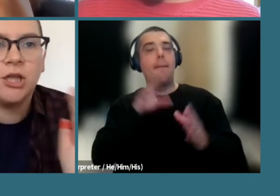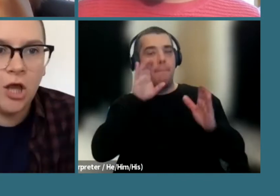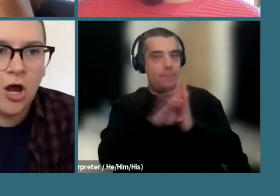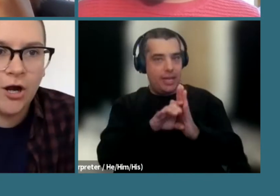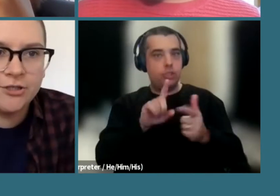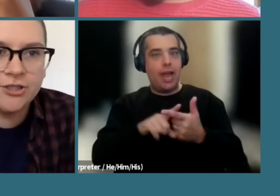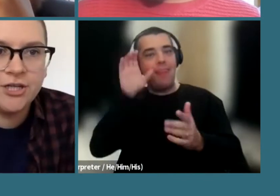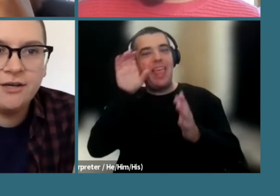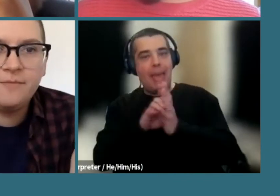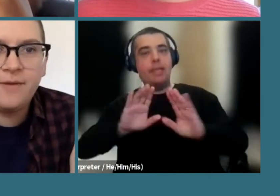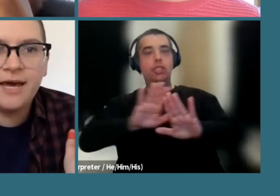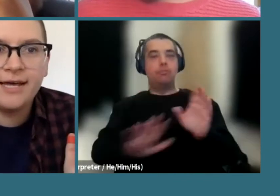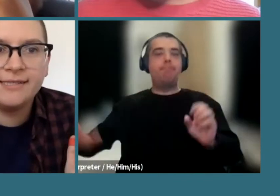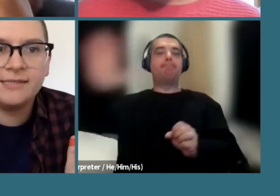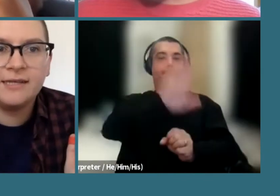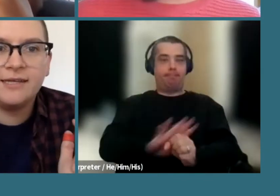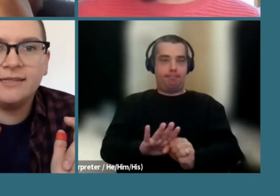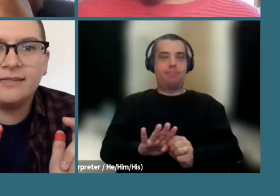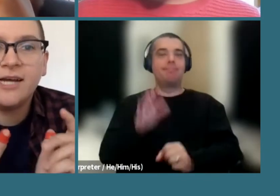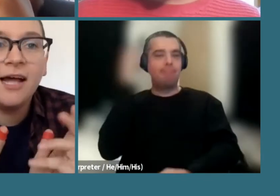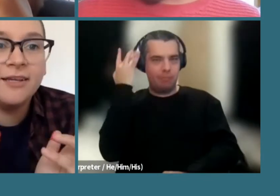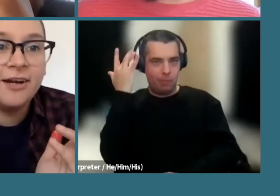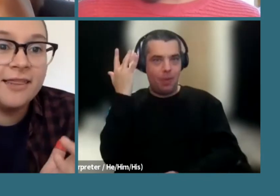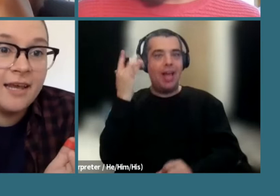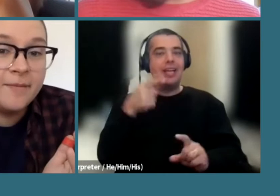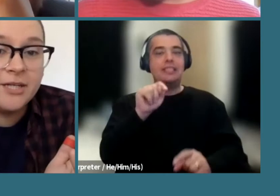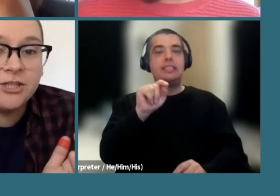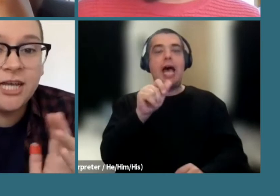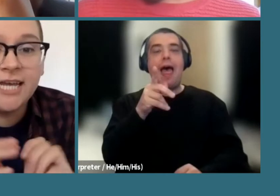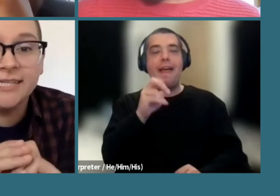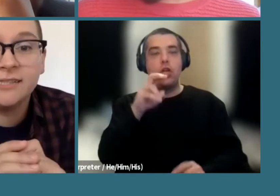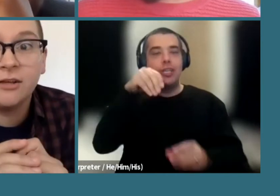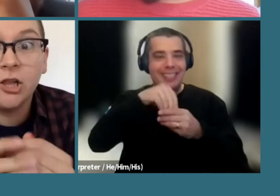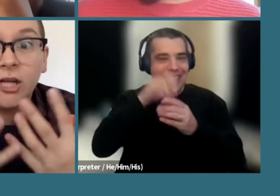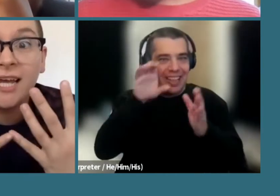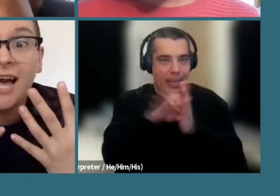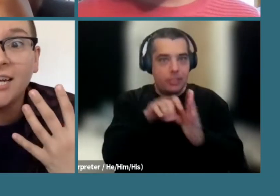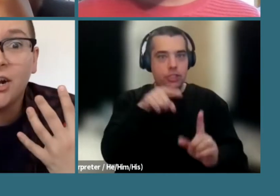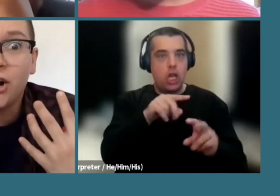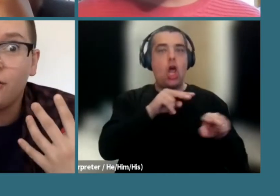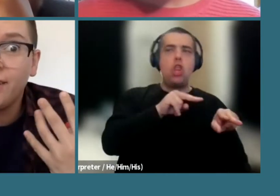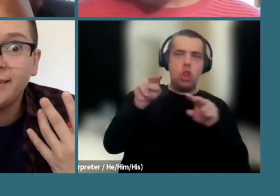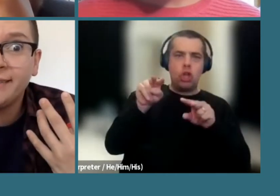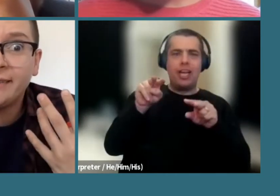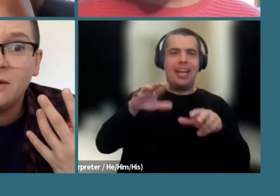at large, because the toddler in the image is looking kind of nervous,